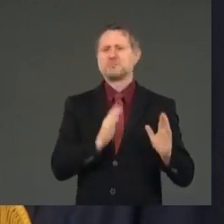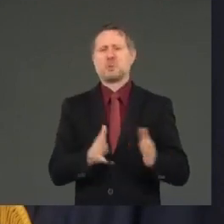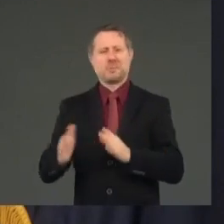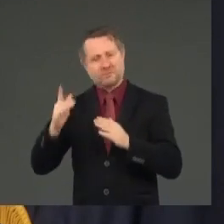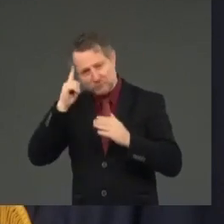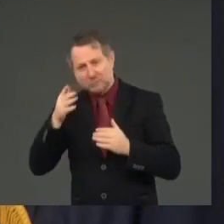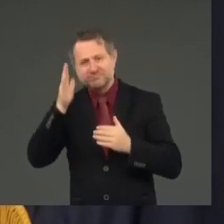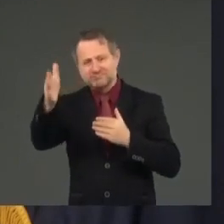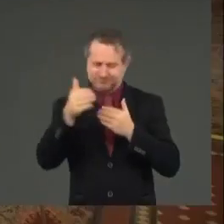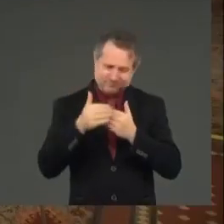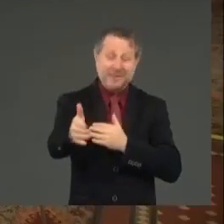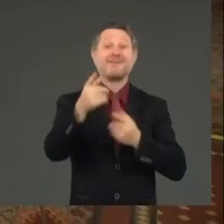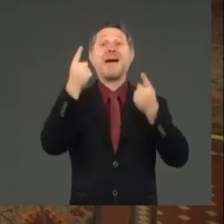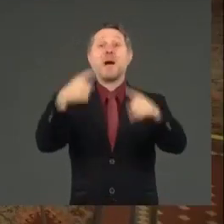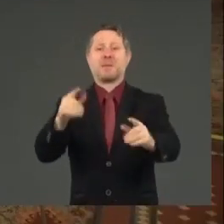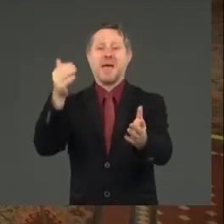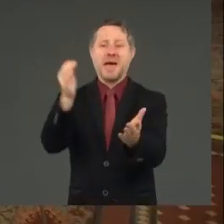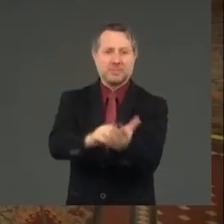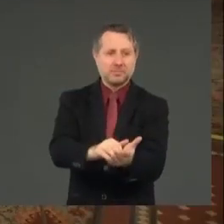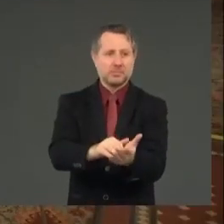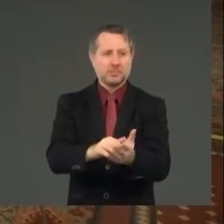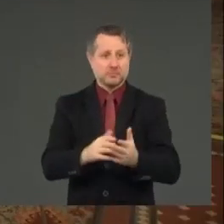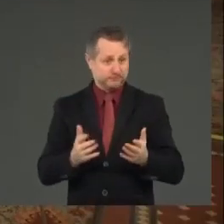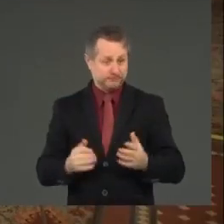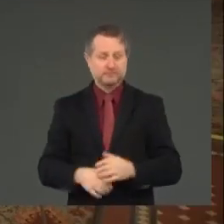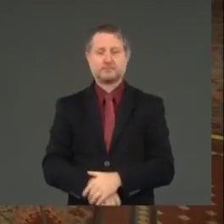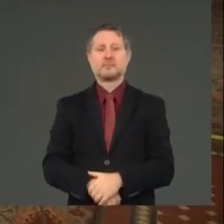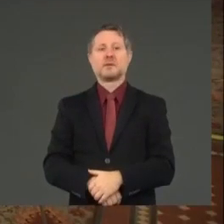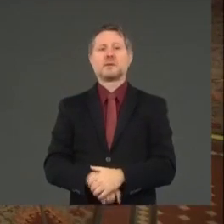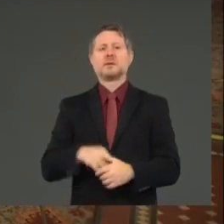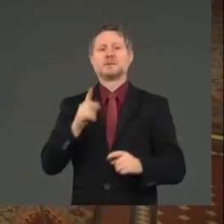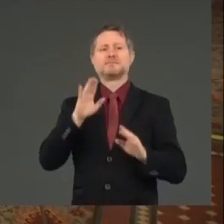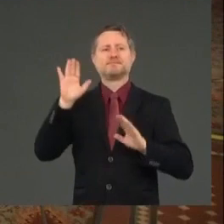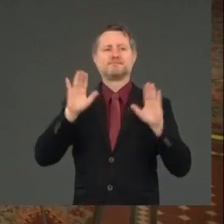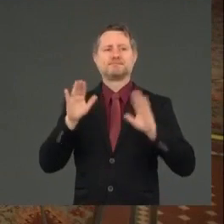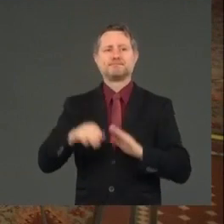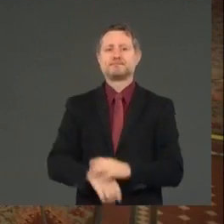BUT FOOL ME ONCE. YOU KNOW, LET'S BE PREPARED FOR